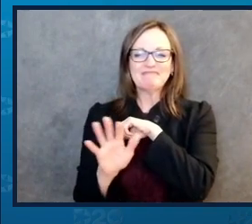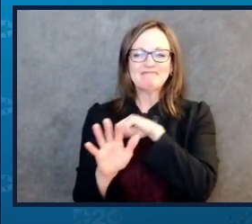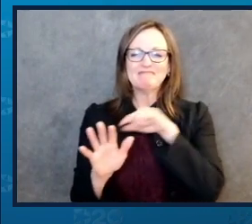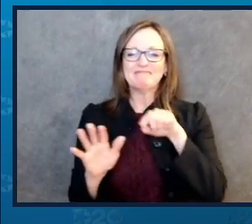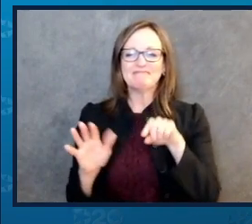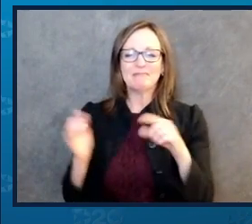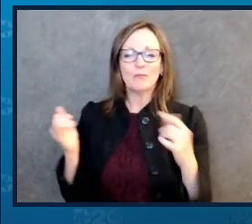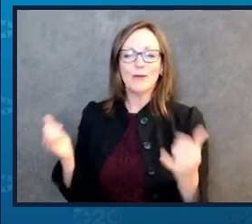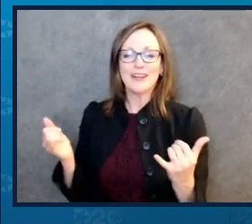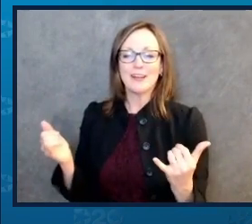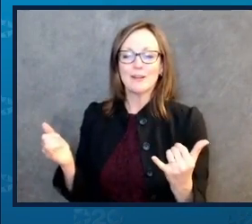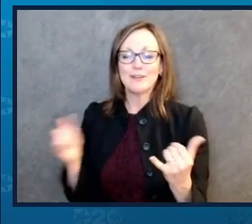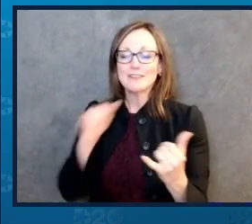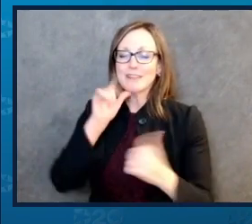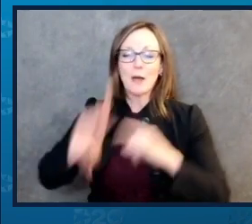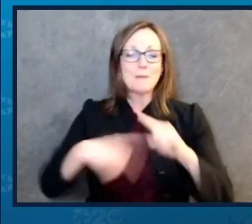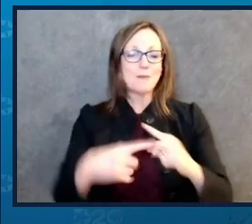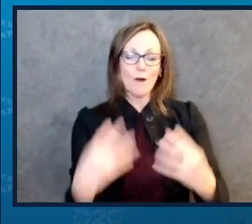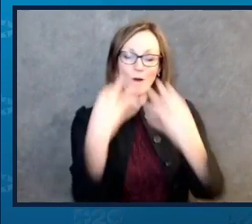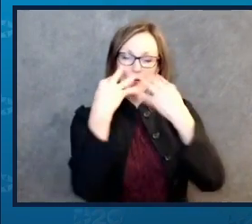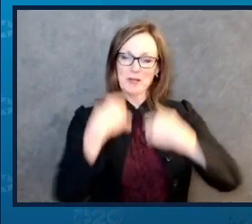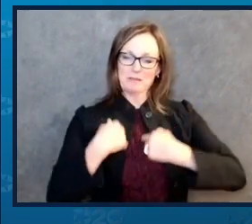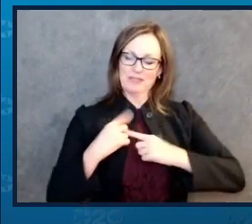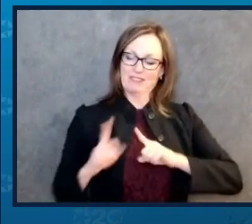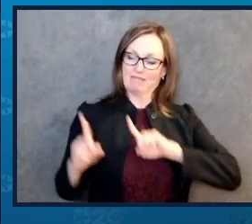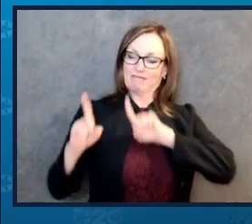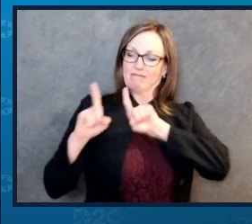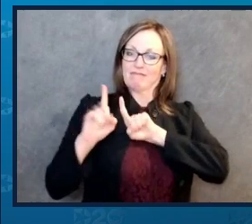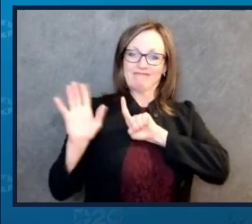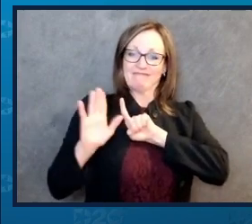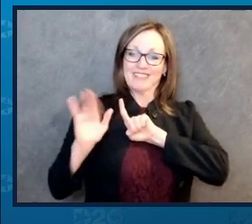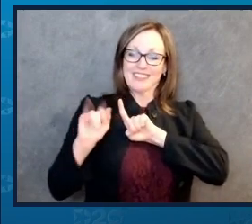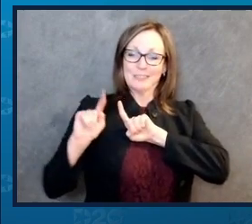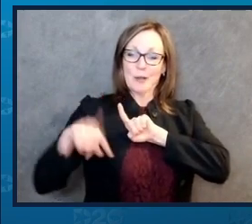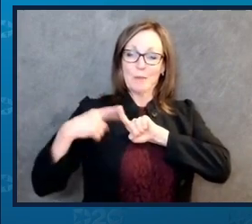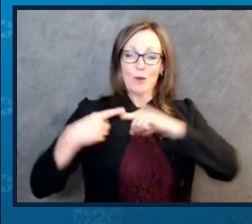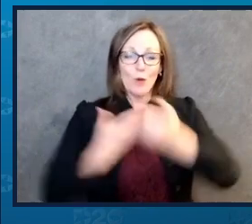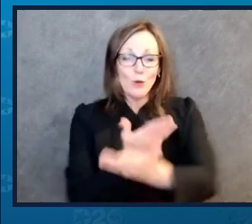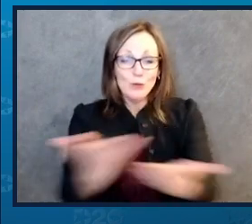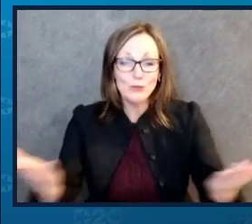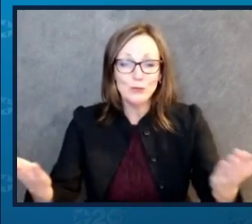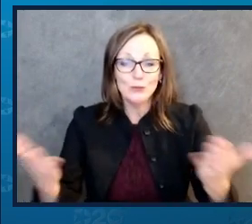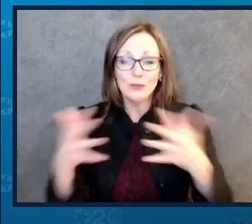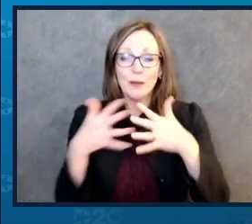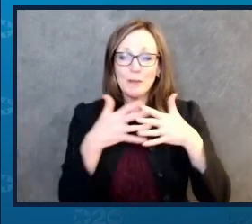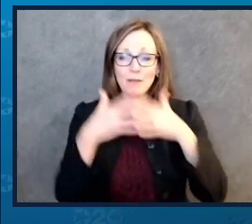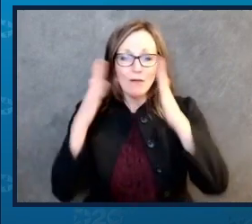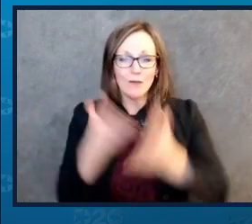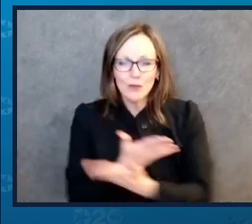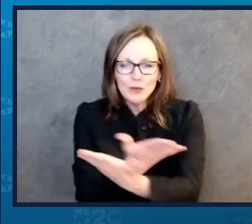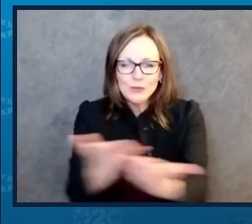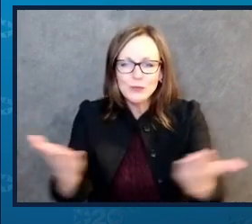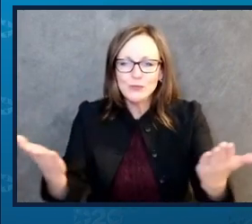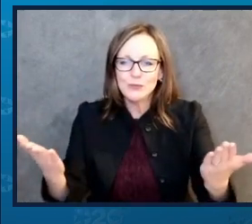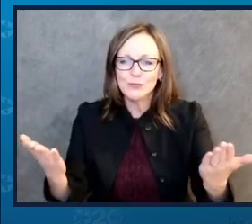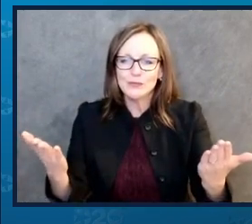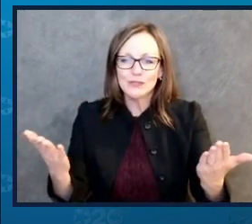AND IT IS ABOUT US. PEOPLE OF ALL AGE, COLOR AND